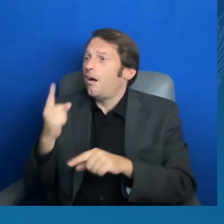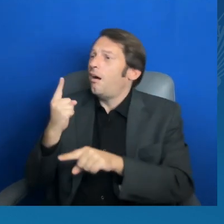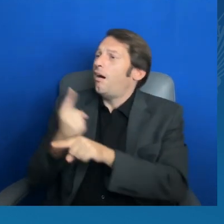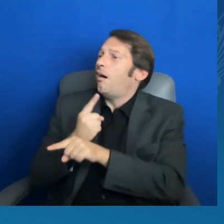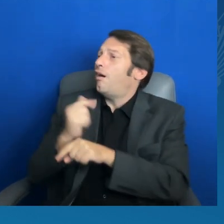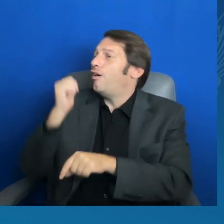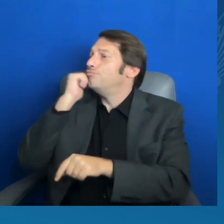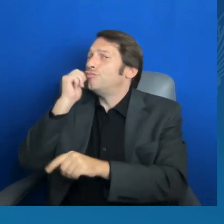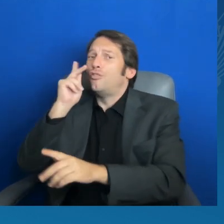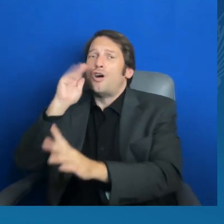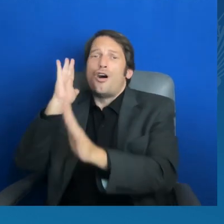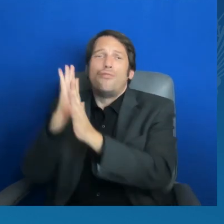Ms. Ferrell-Zabala: That's right.